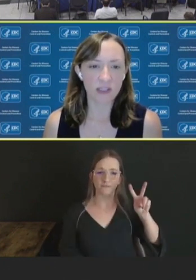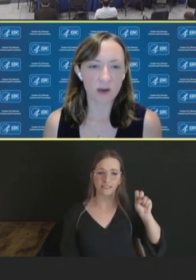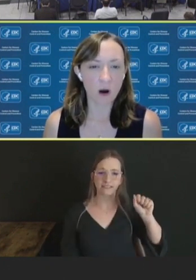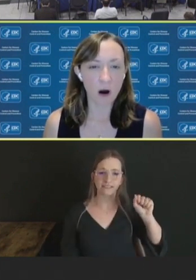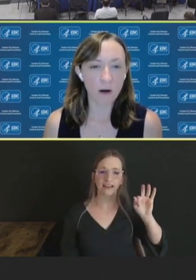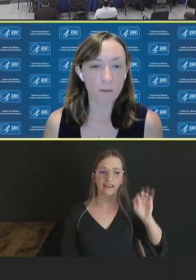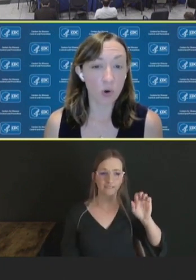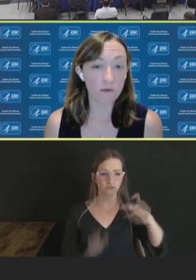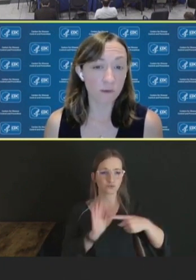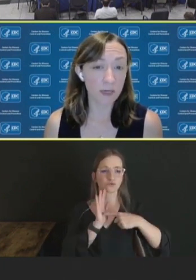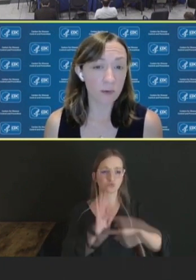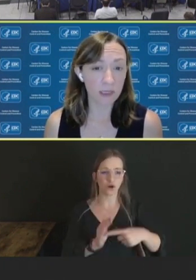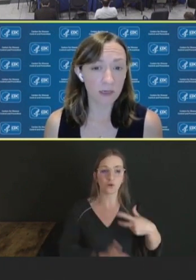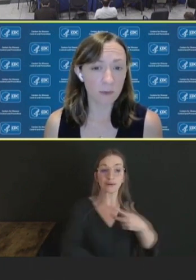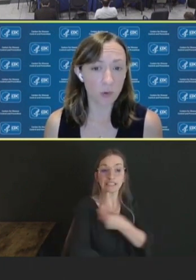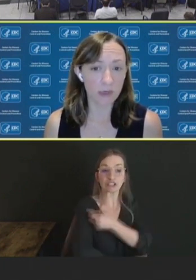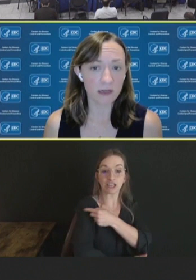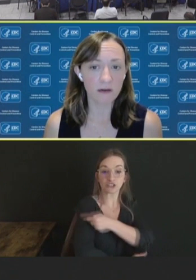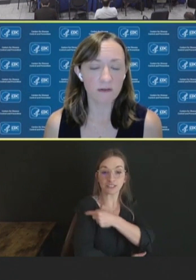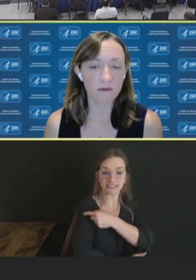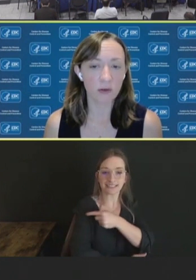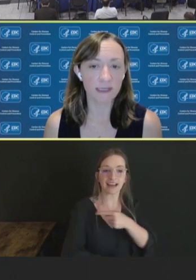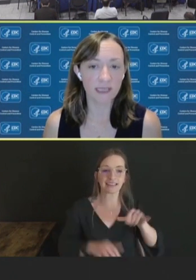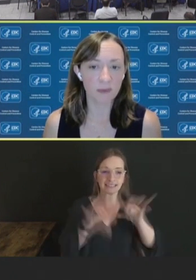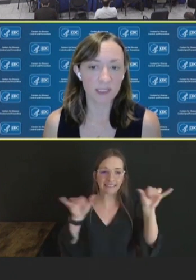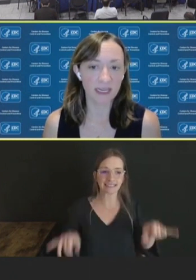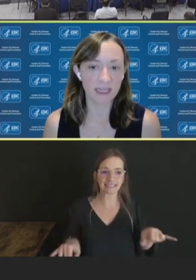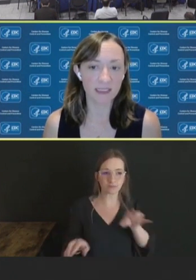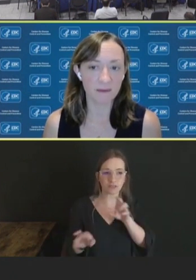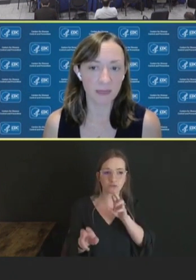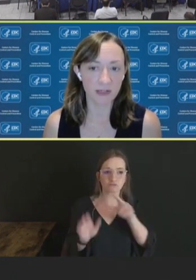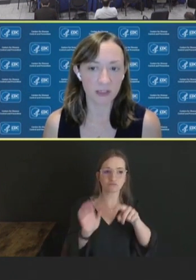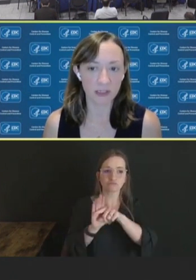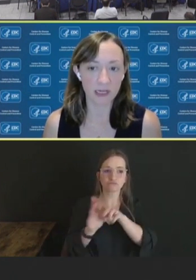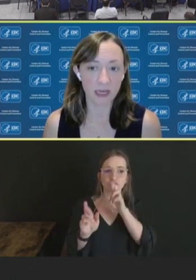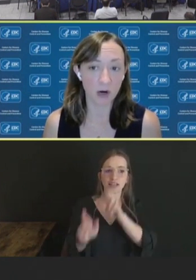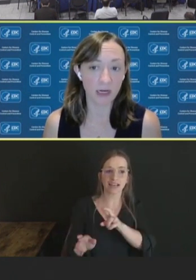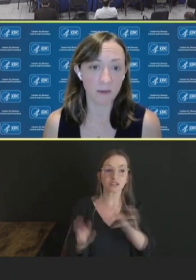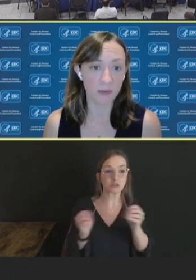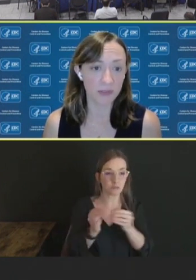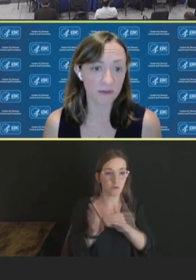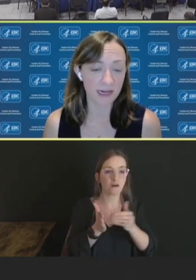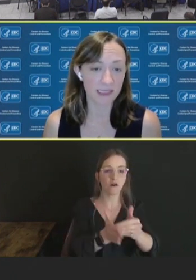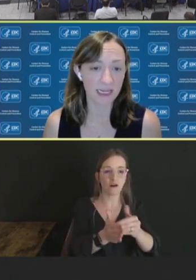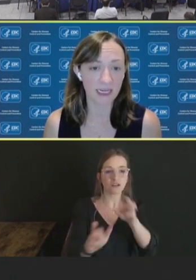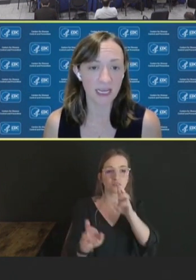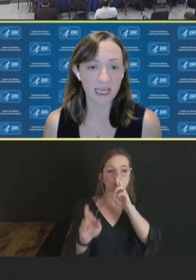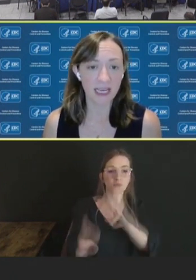reactions are more frequently reported following simultaneous administered mRNA booster vaccine